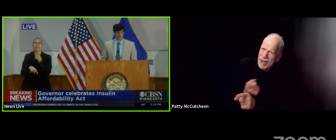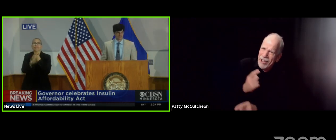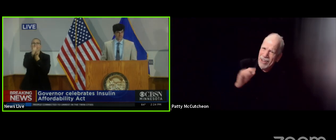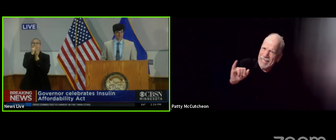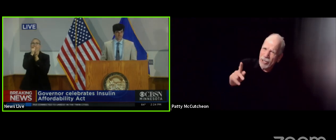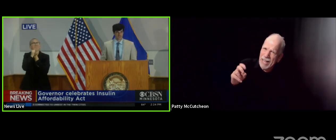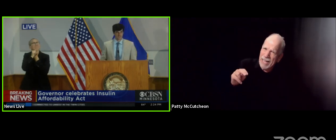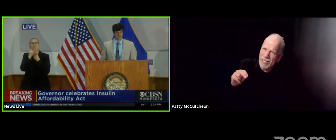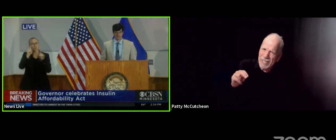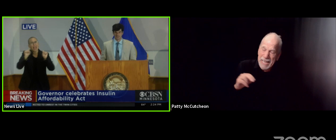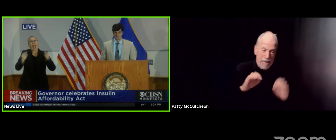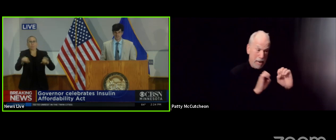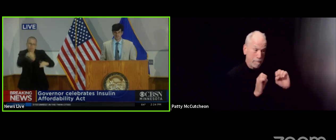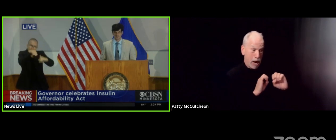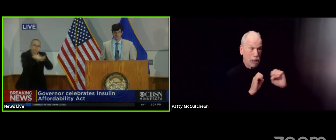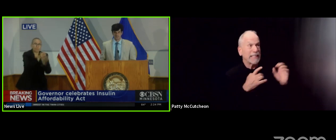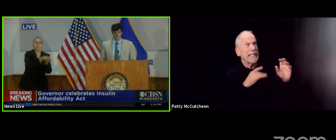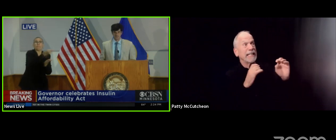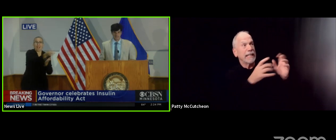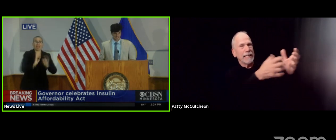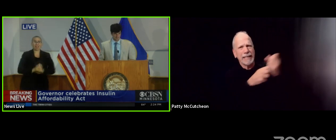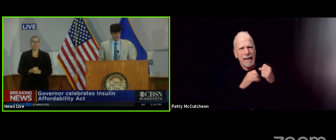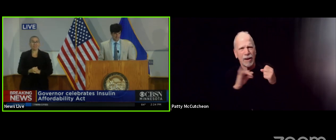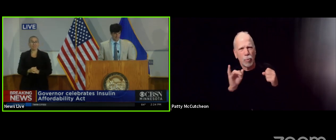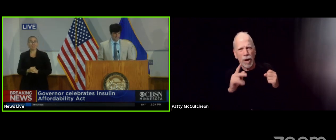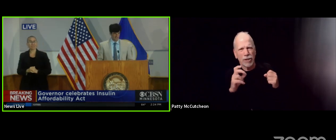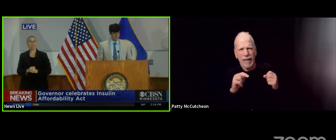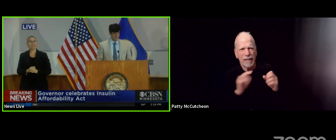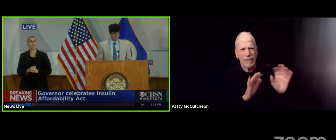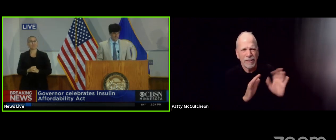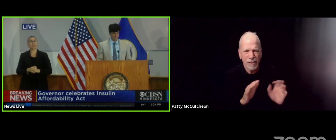ORGANIZATION THAT HAS FILED THE LAWSUIT LAST EVENING.